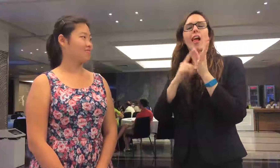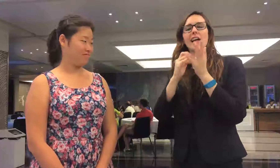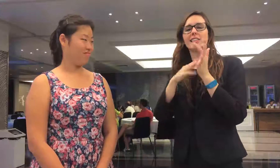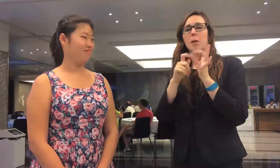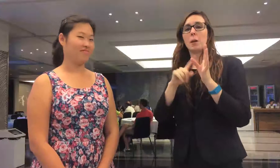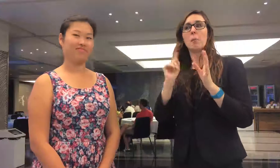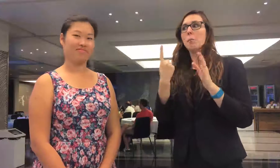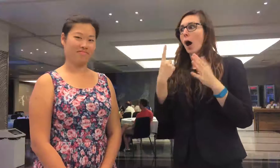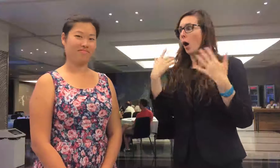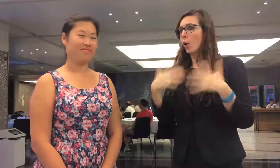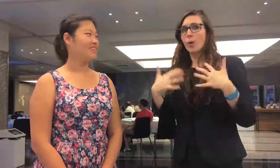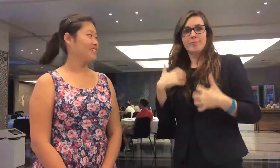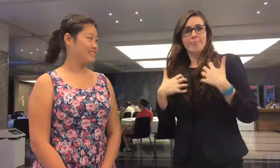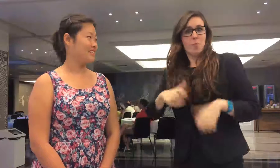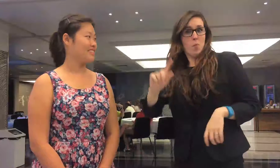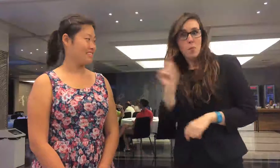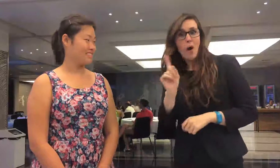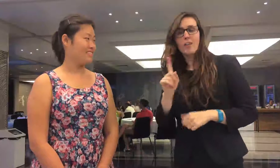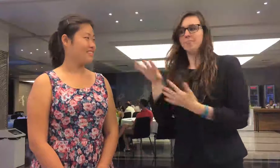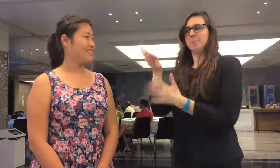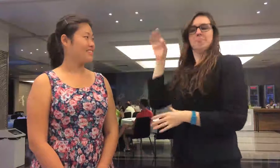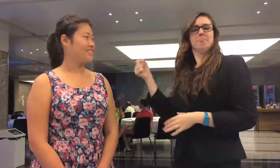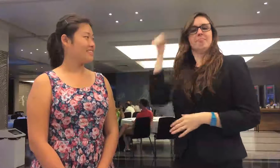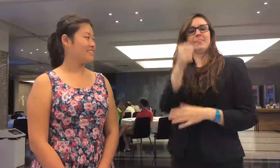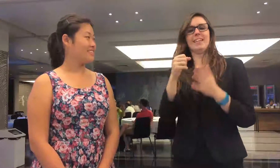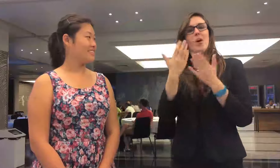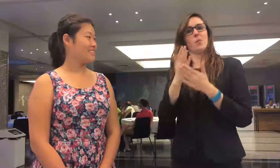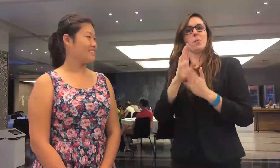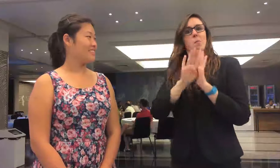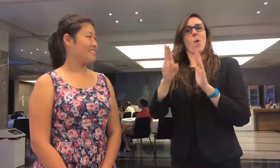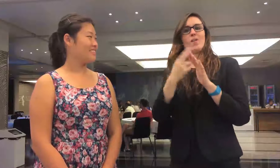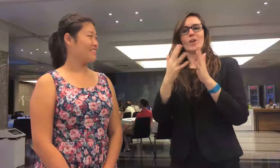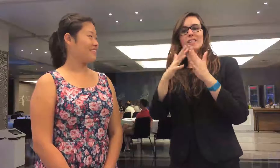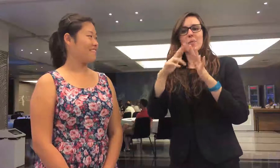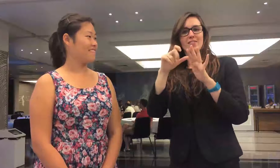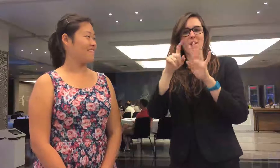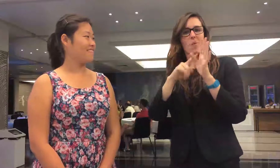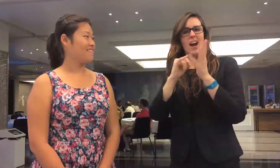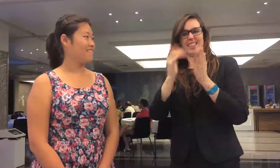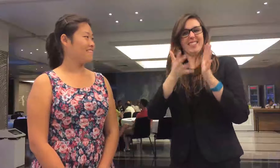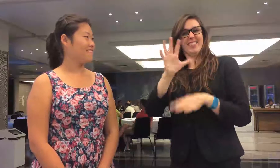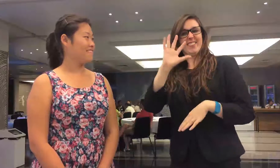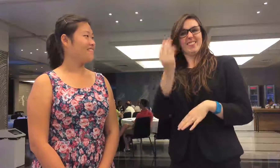But what's really exciting is that Shirley has been elected to the WFD Youth Section Board.